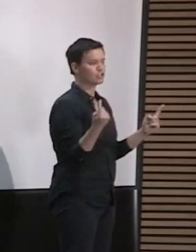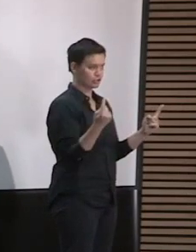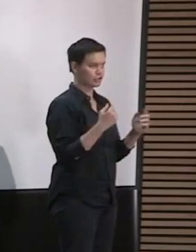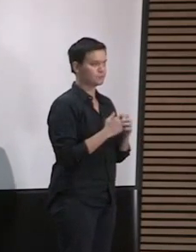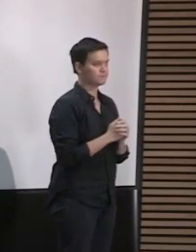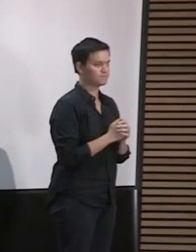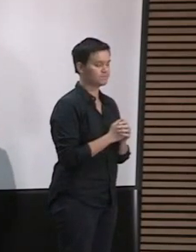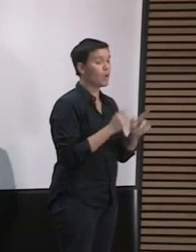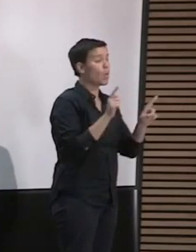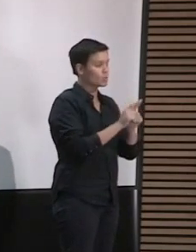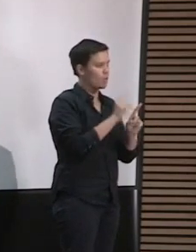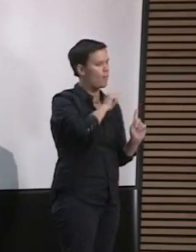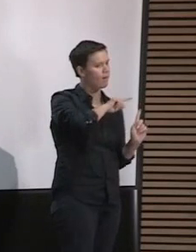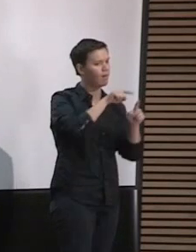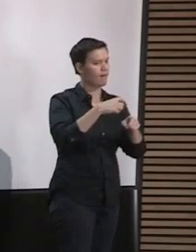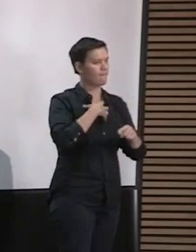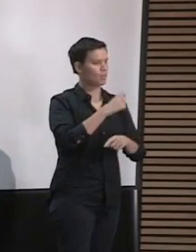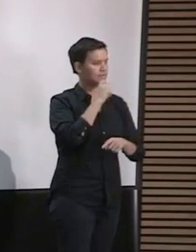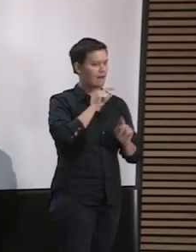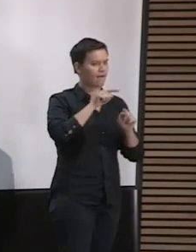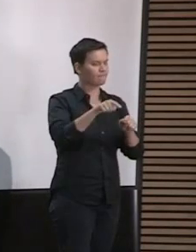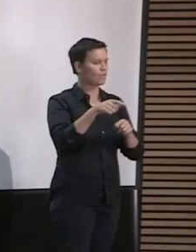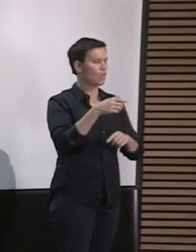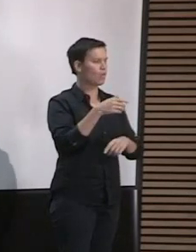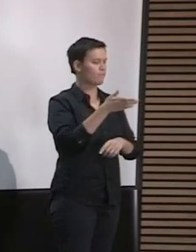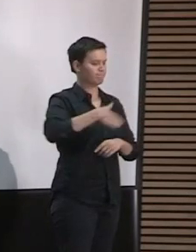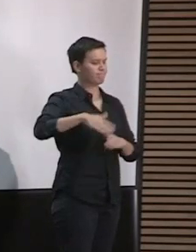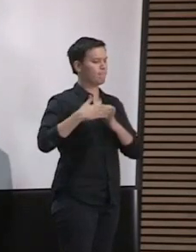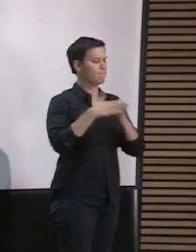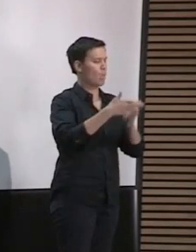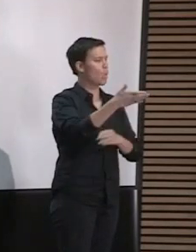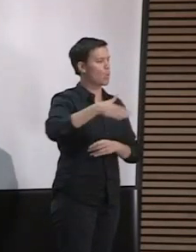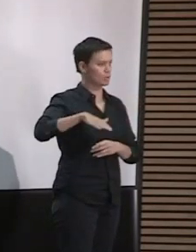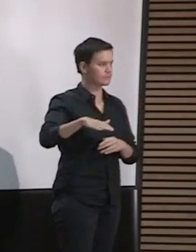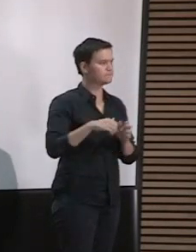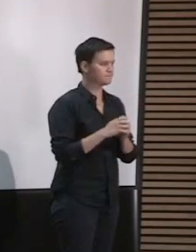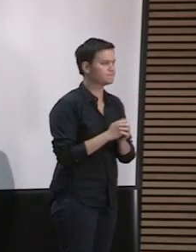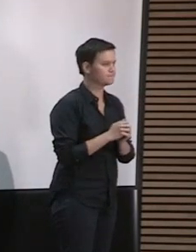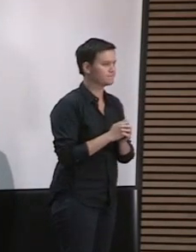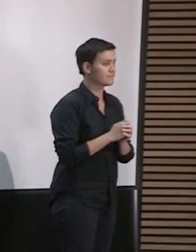around 80 extra personnel stationed at the maritime